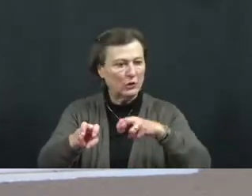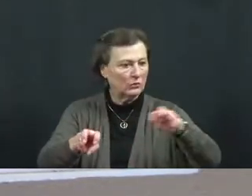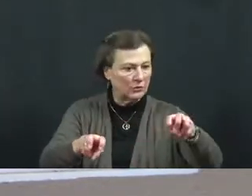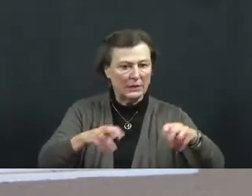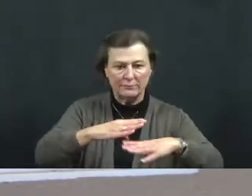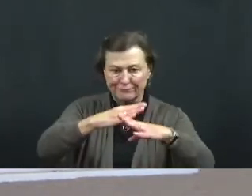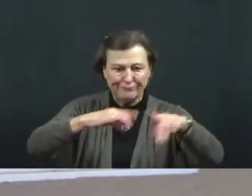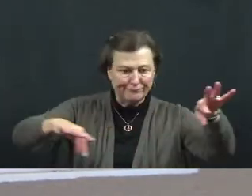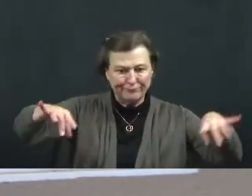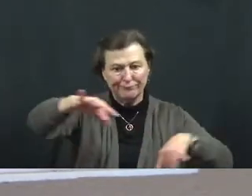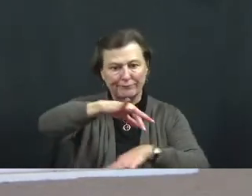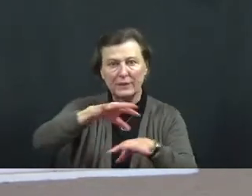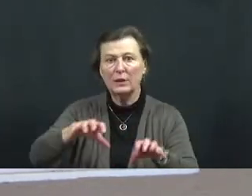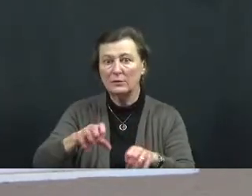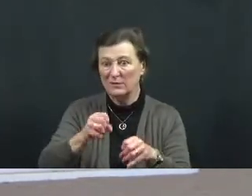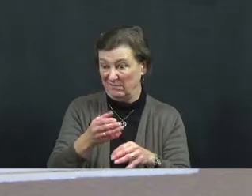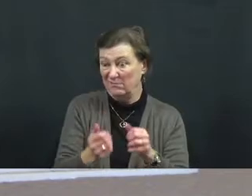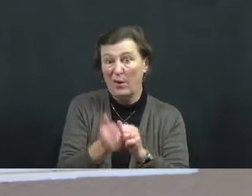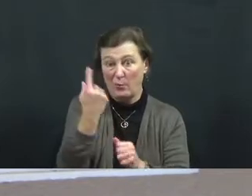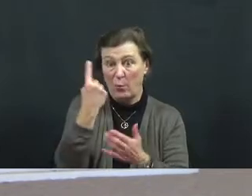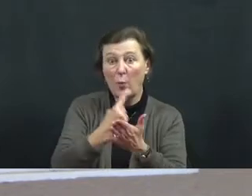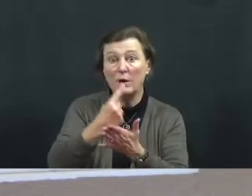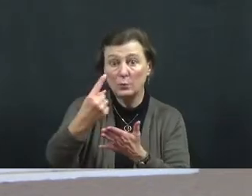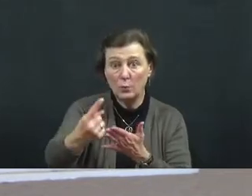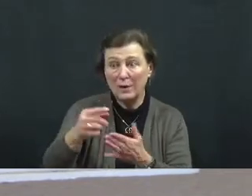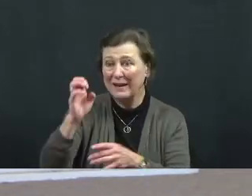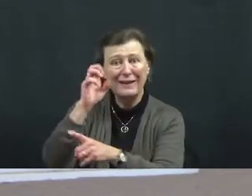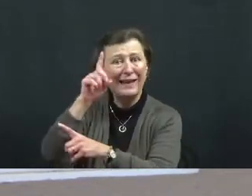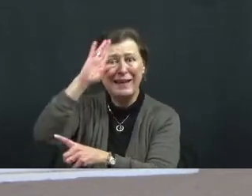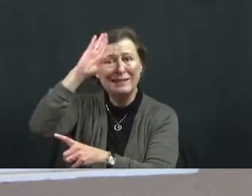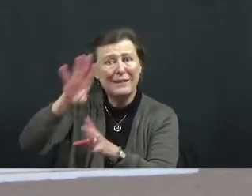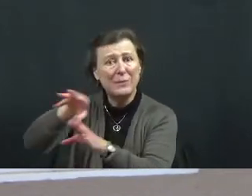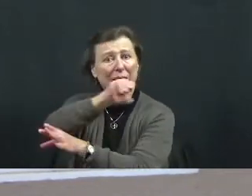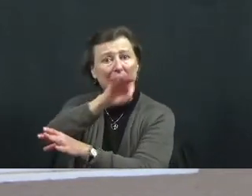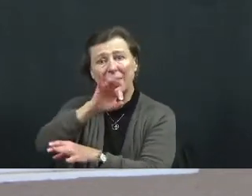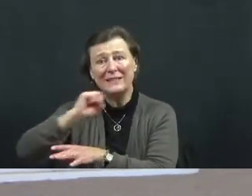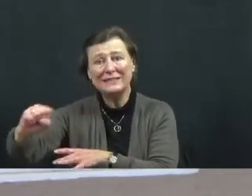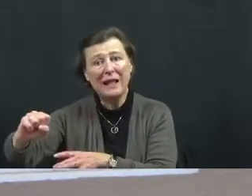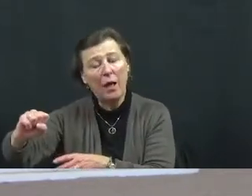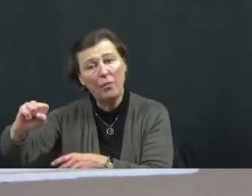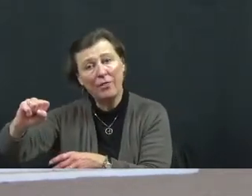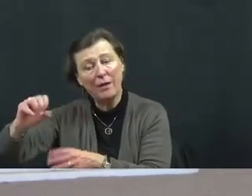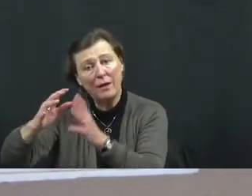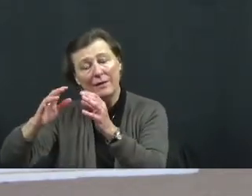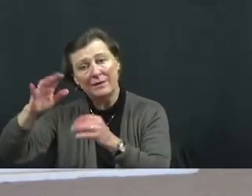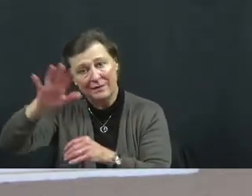the better part of a week. And, Ed had never even been outside of the south before and never crossed the Mississippi River.